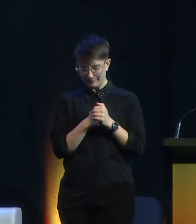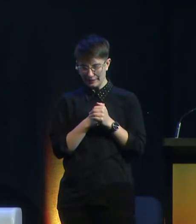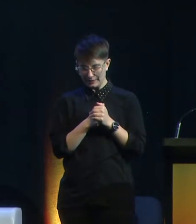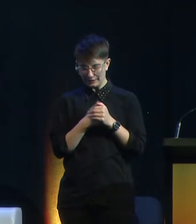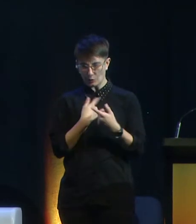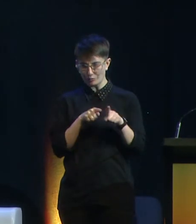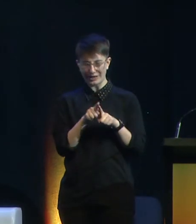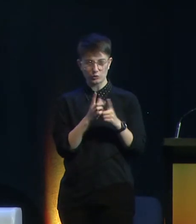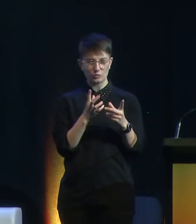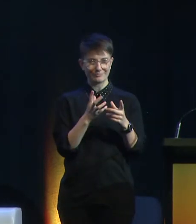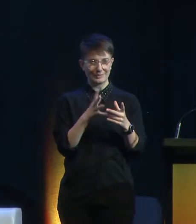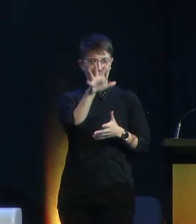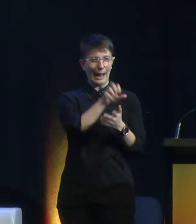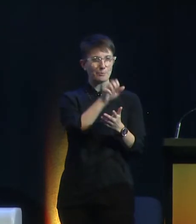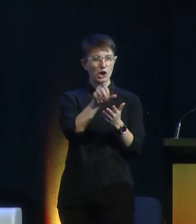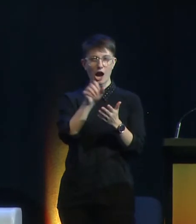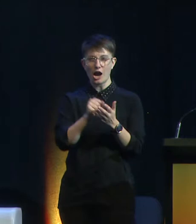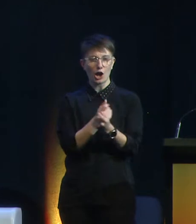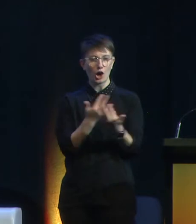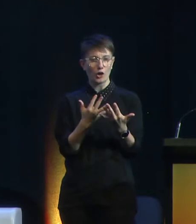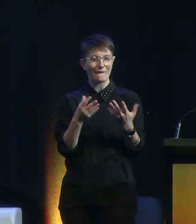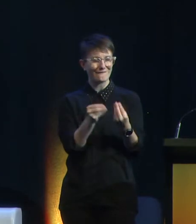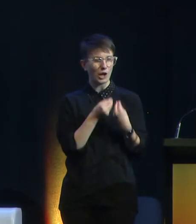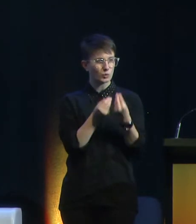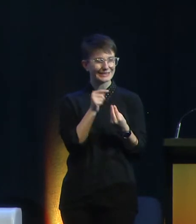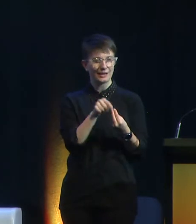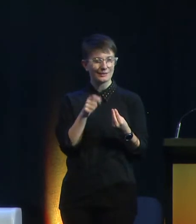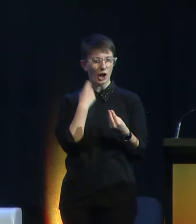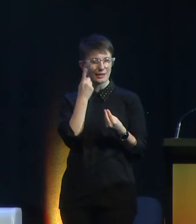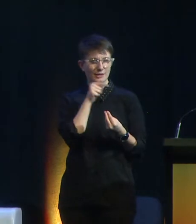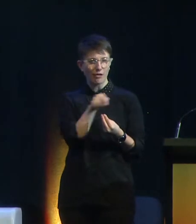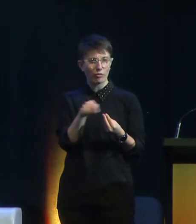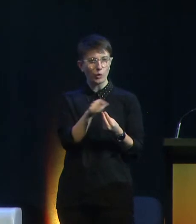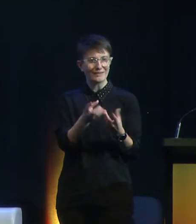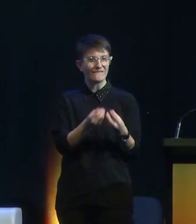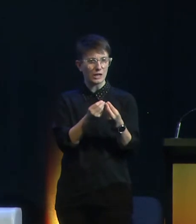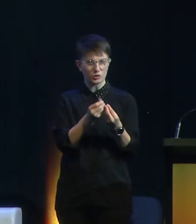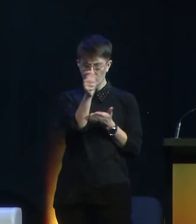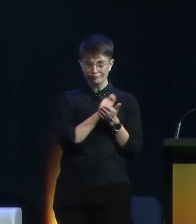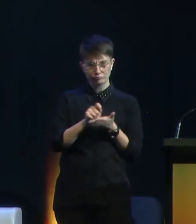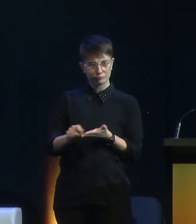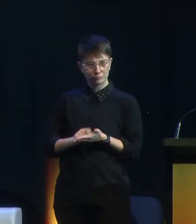capture a lot of the values, and as I understand a lot of the values were captured and through